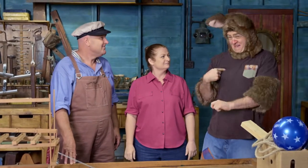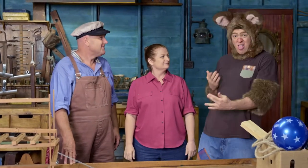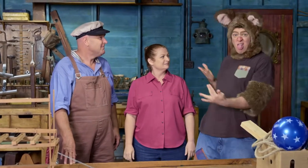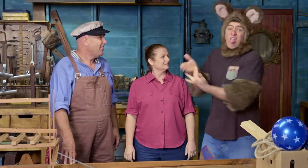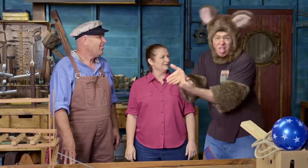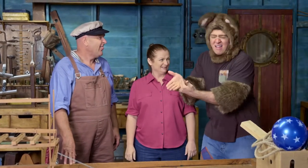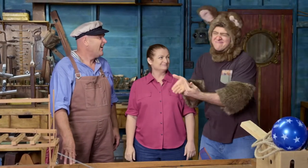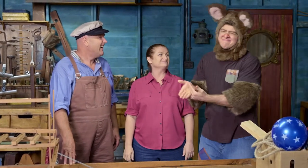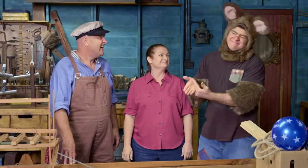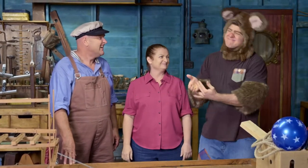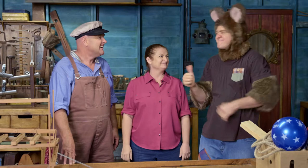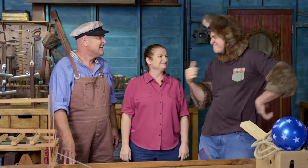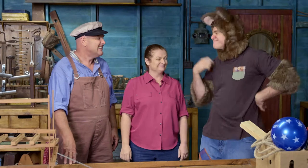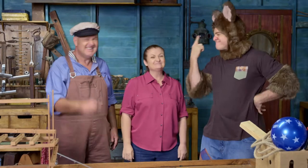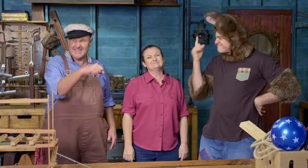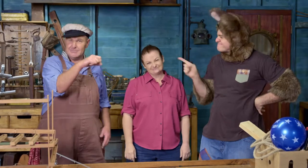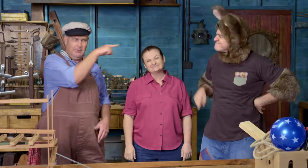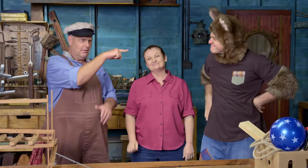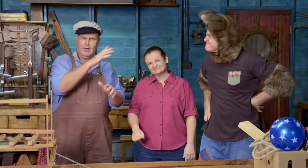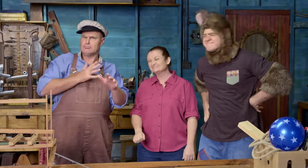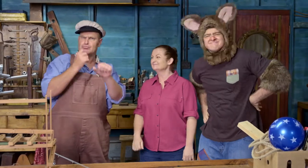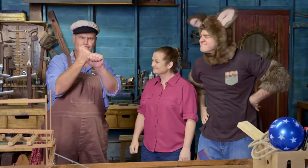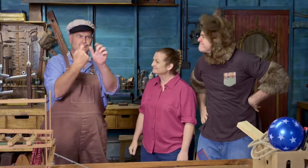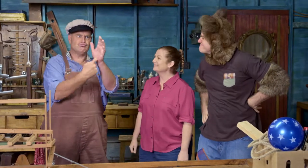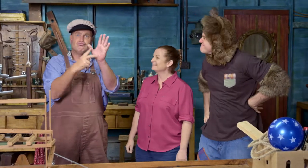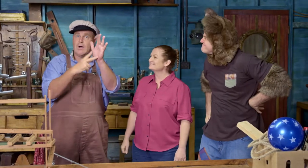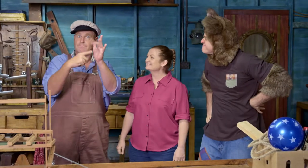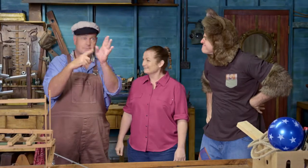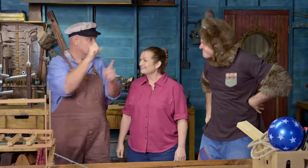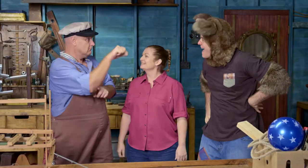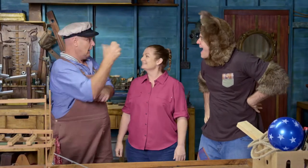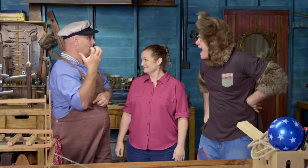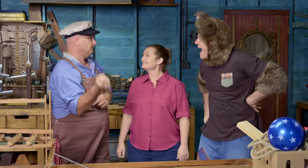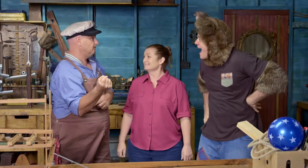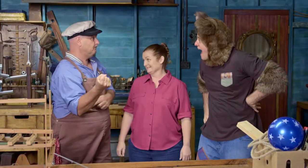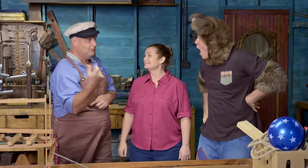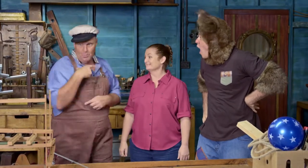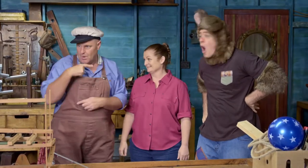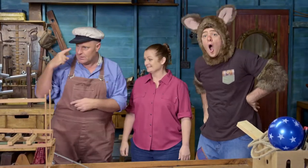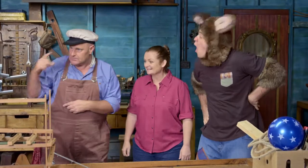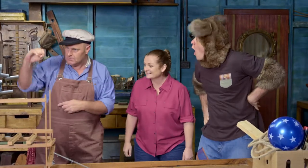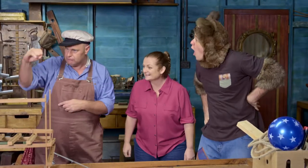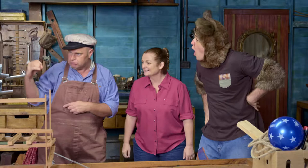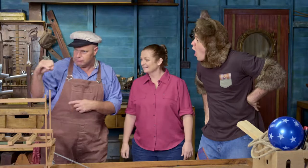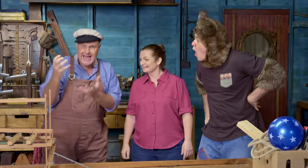Gravity should make it go. If I stop that, it won't work. You're right, though - gravity is what's at work here.